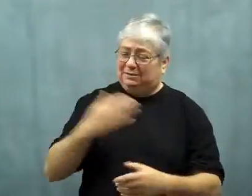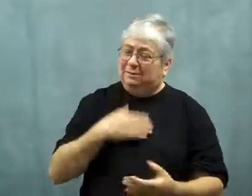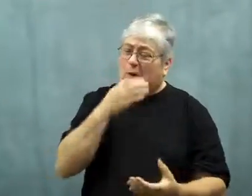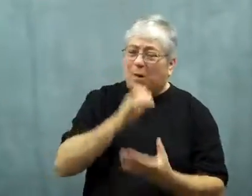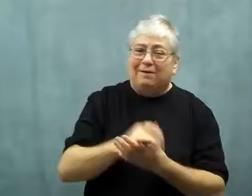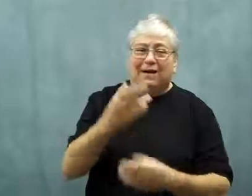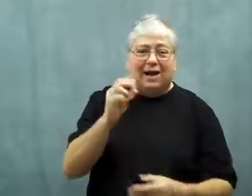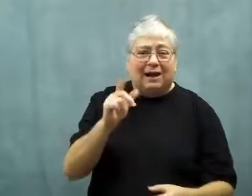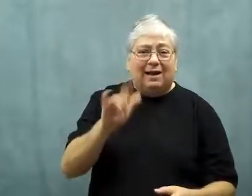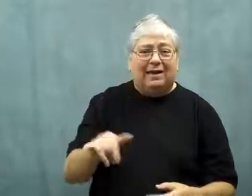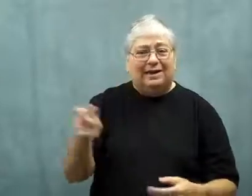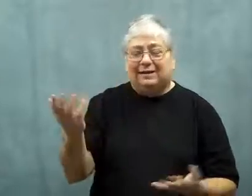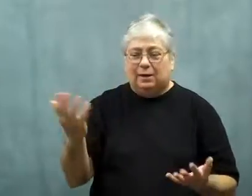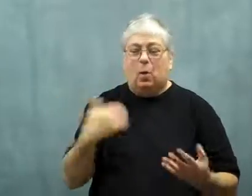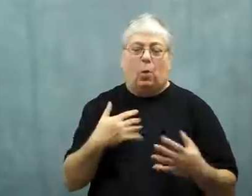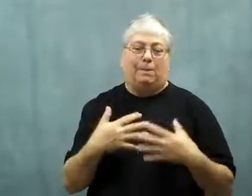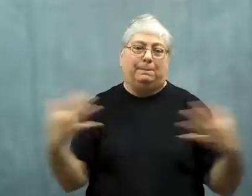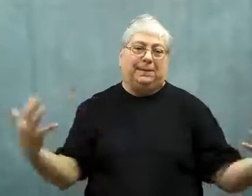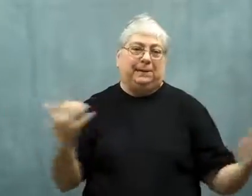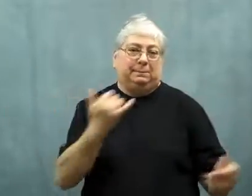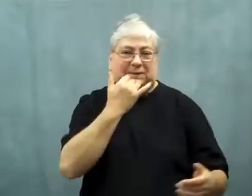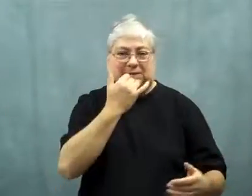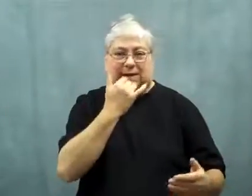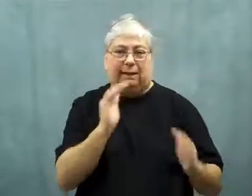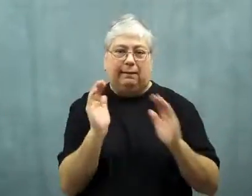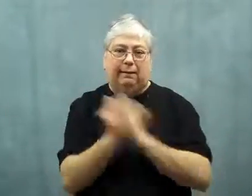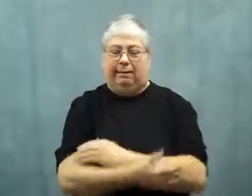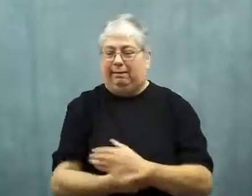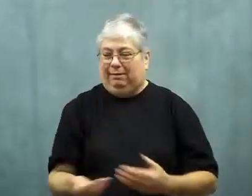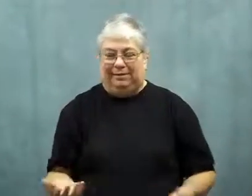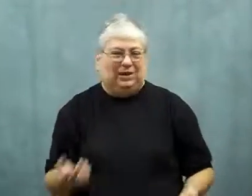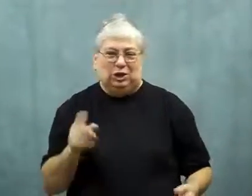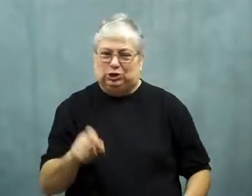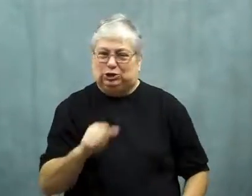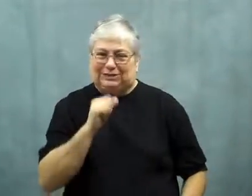to his wife Holly, and had made a big mistake with his affair.